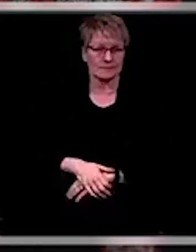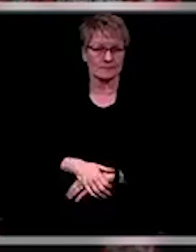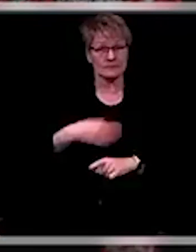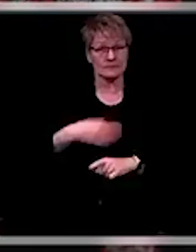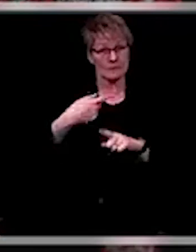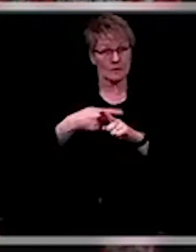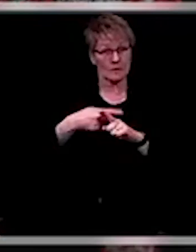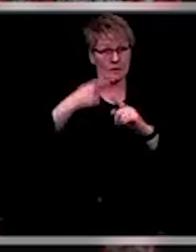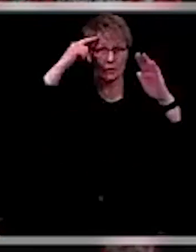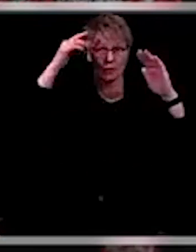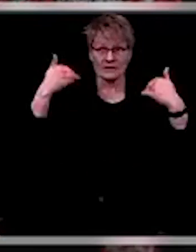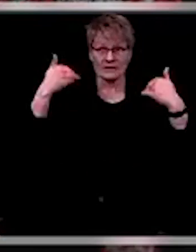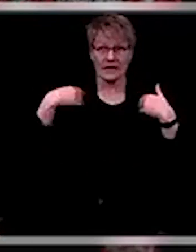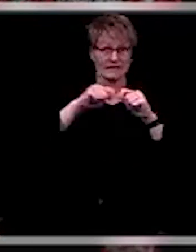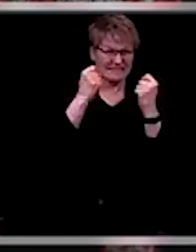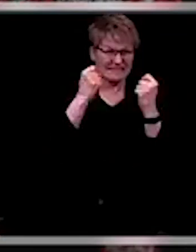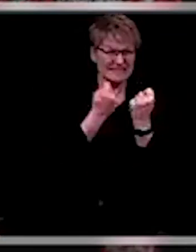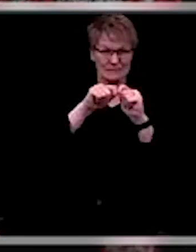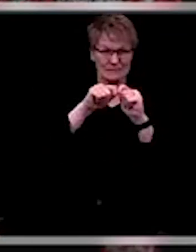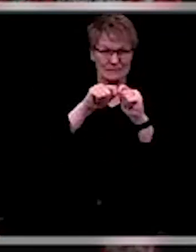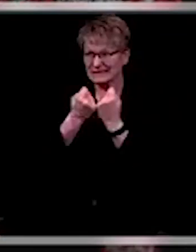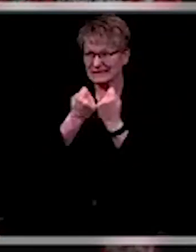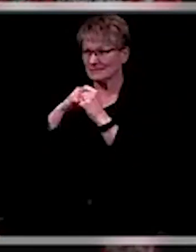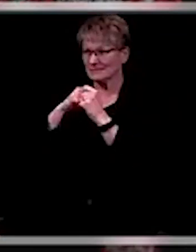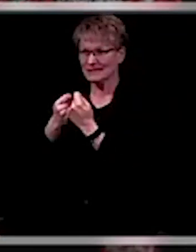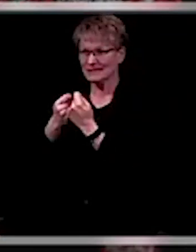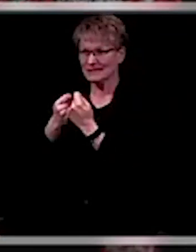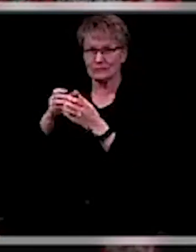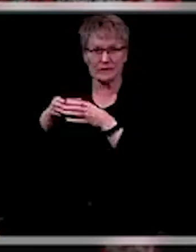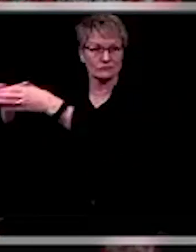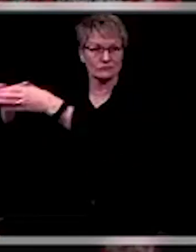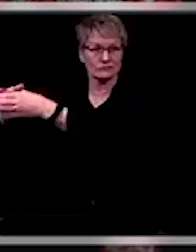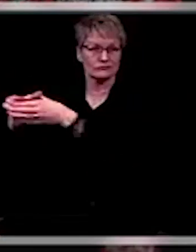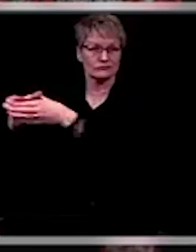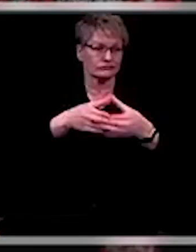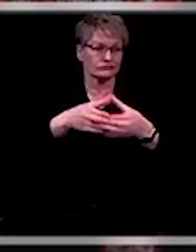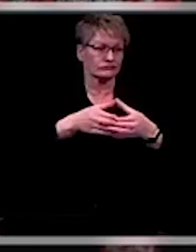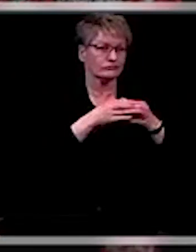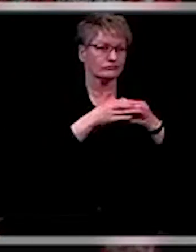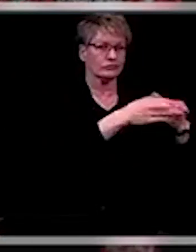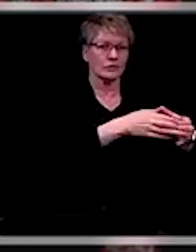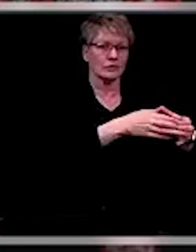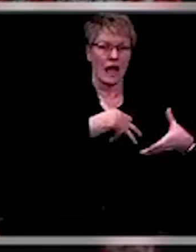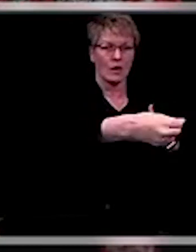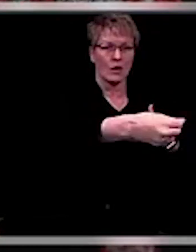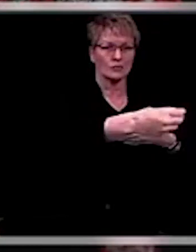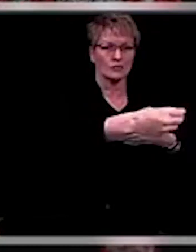on designated days and be available for testing. There are a couple other strategies. One